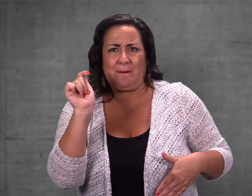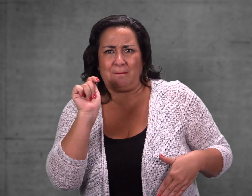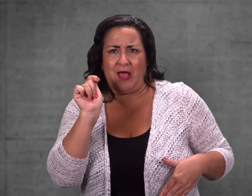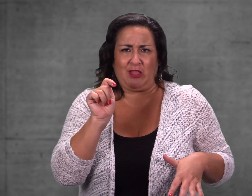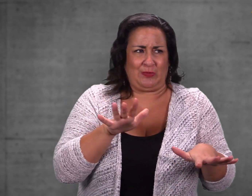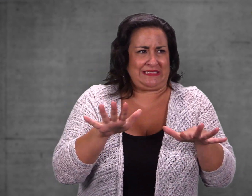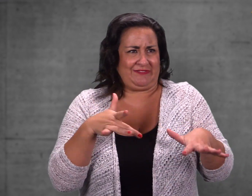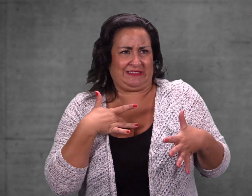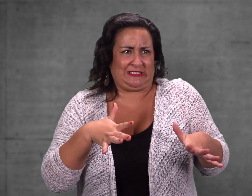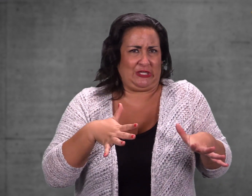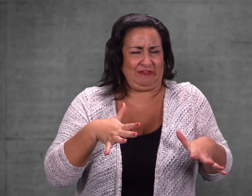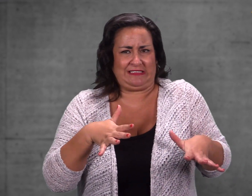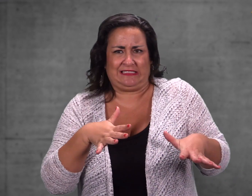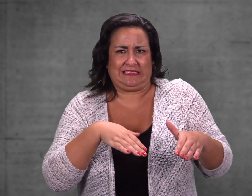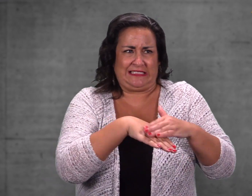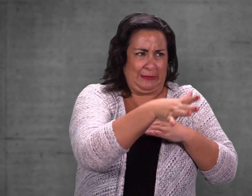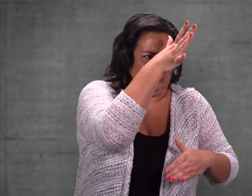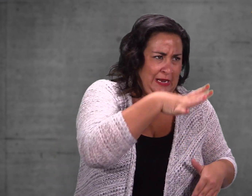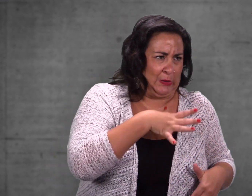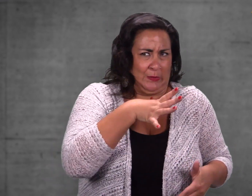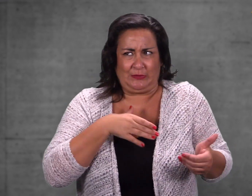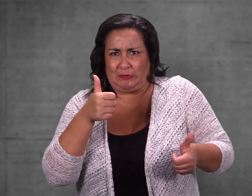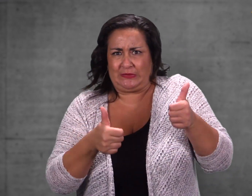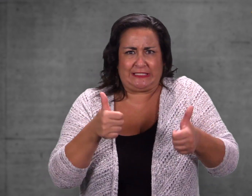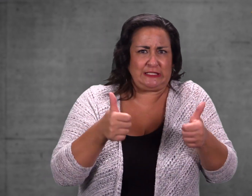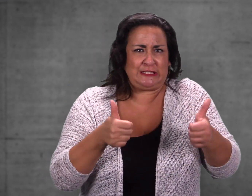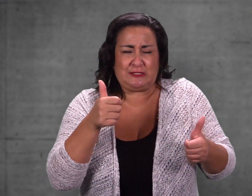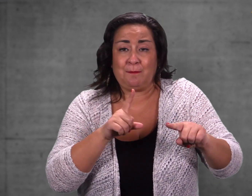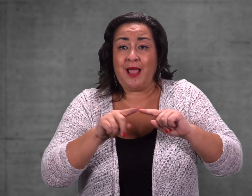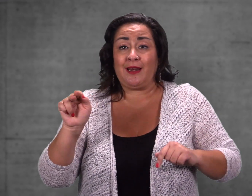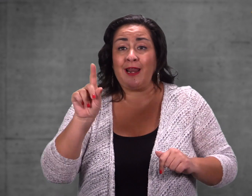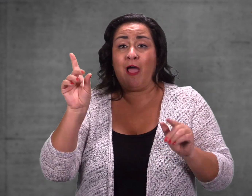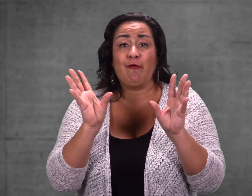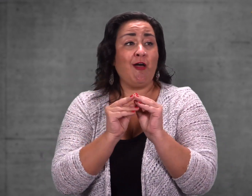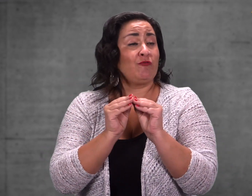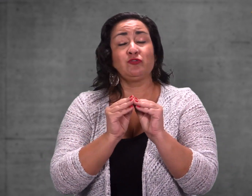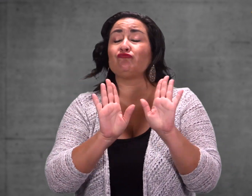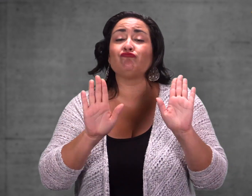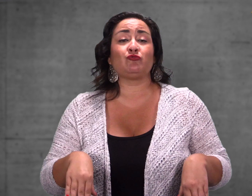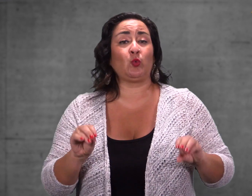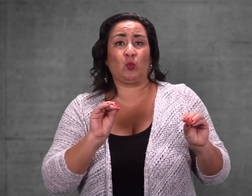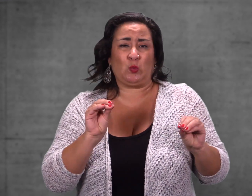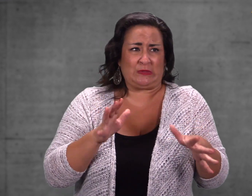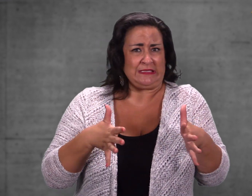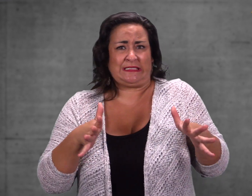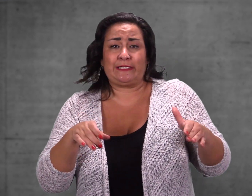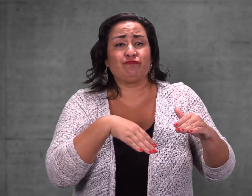often they walk into the wrong restroom or walk in with this uneasy feeling as to whether or not